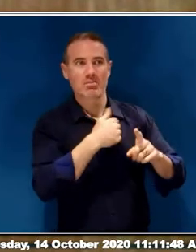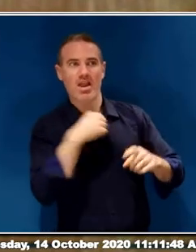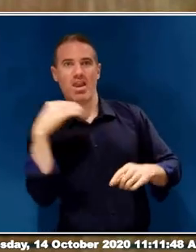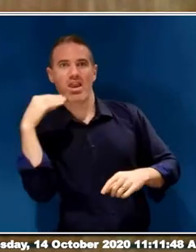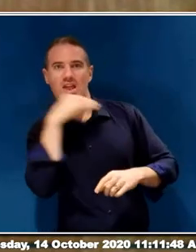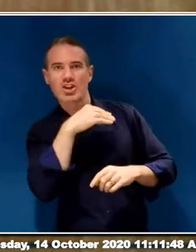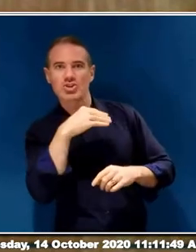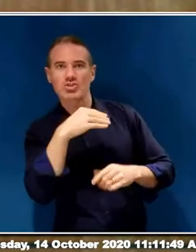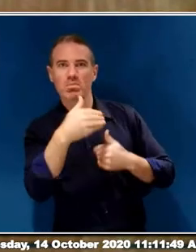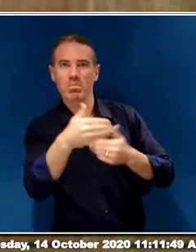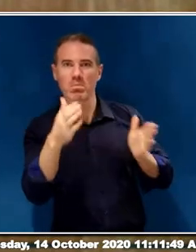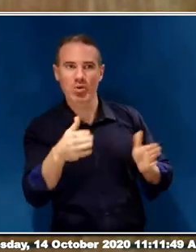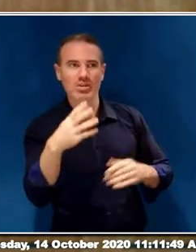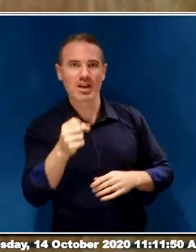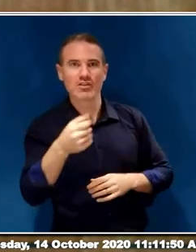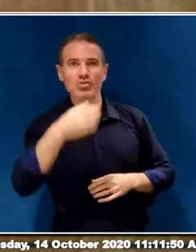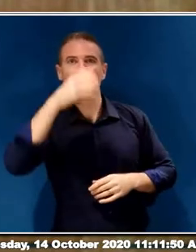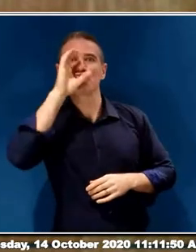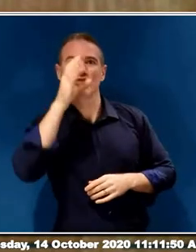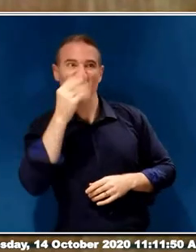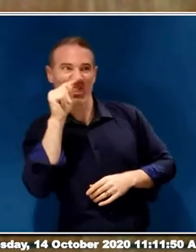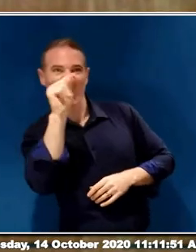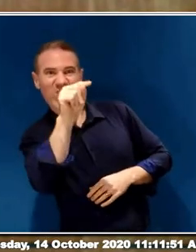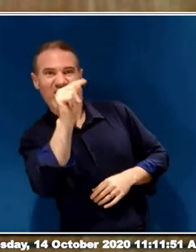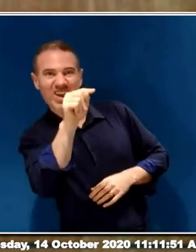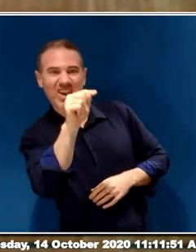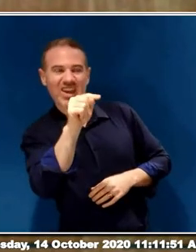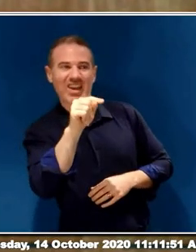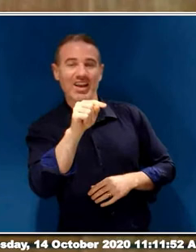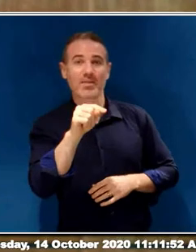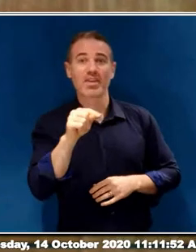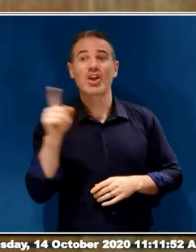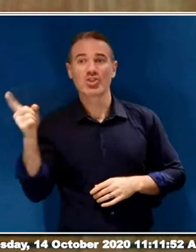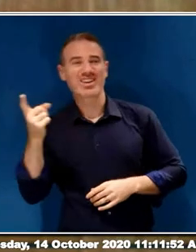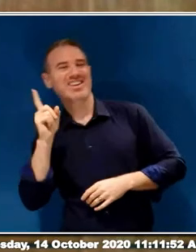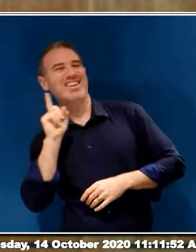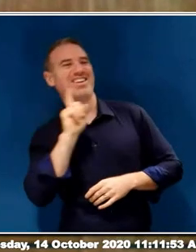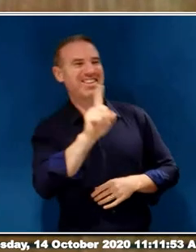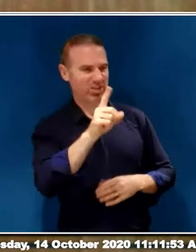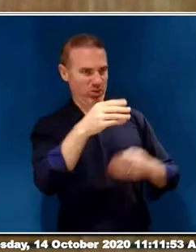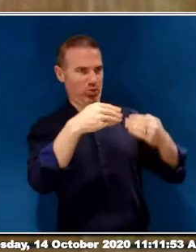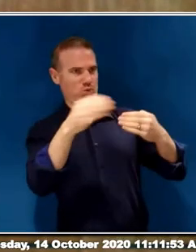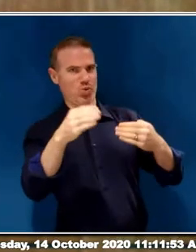As he approached the doorway the teacher was standing there WWE-style.